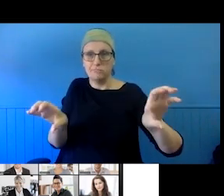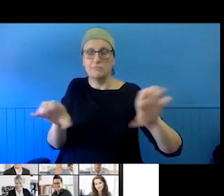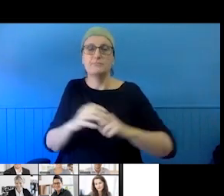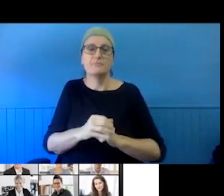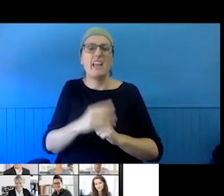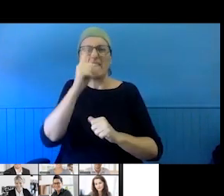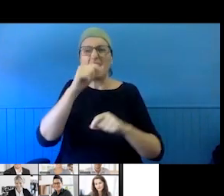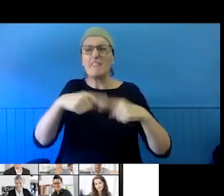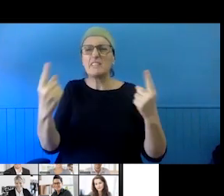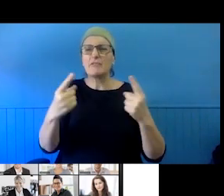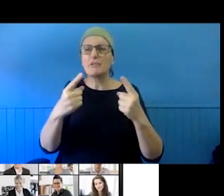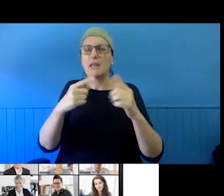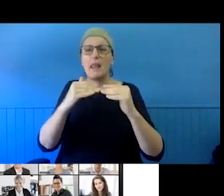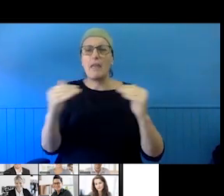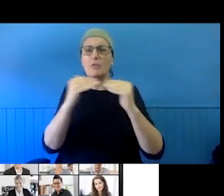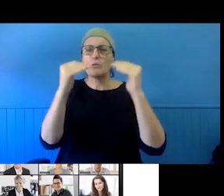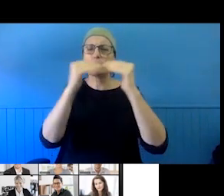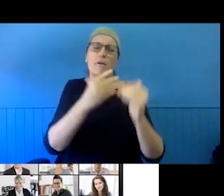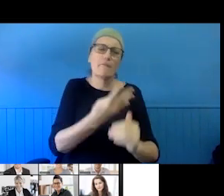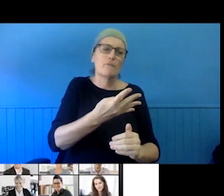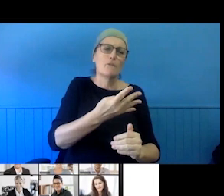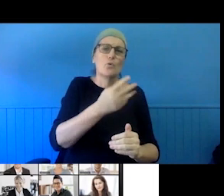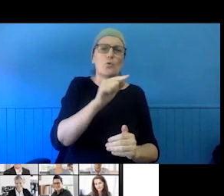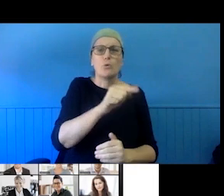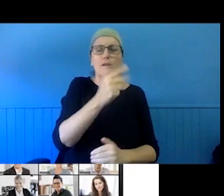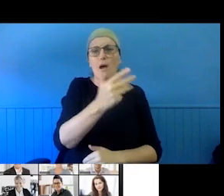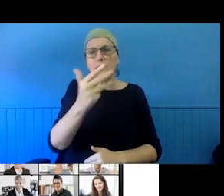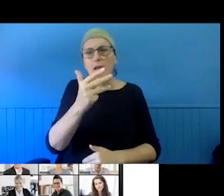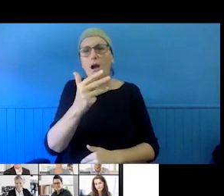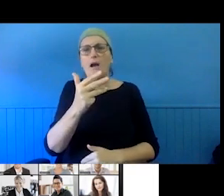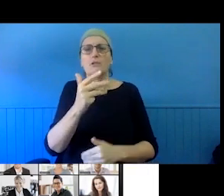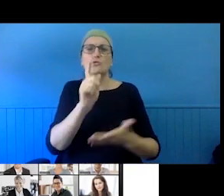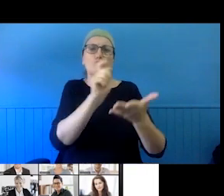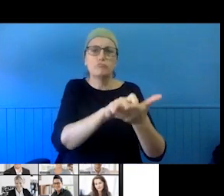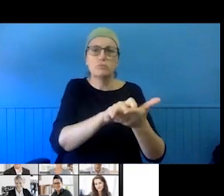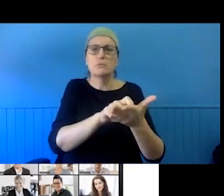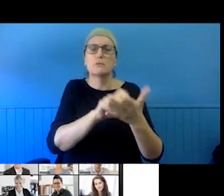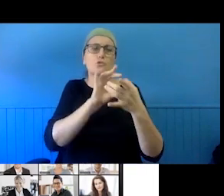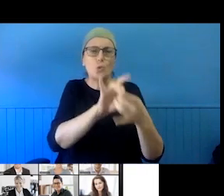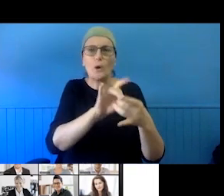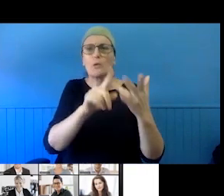worth a lot more to me. I can also monetise the ads. Again, I'll get a